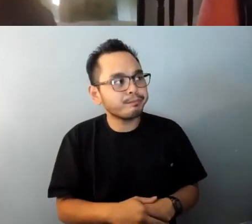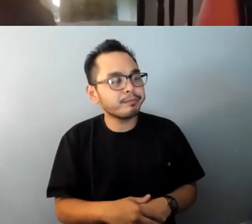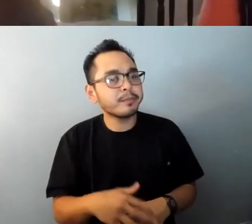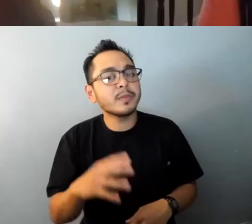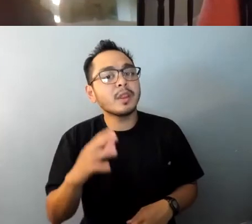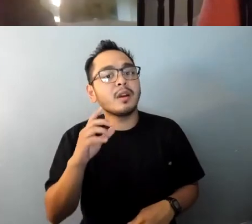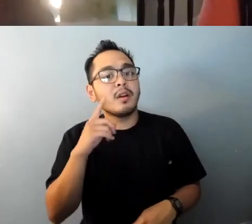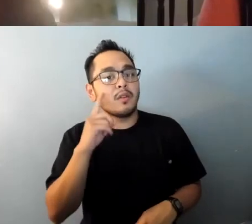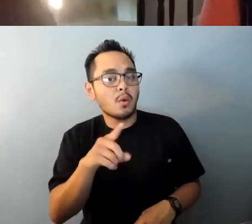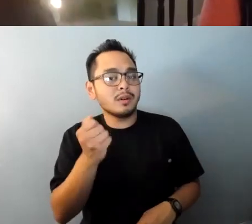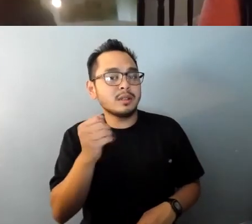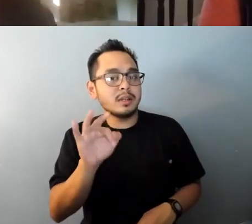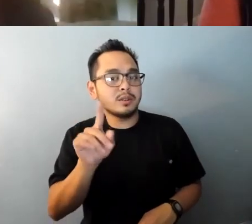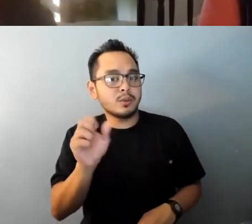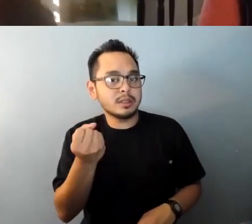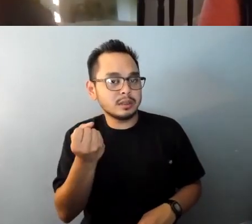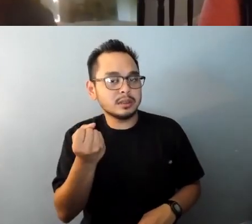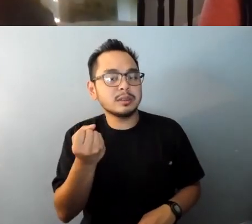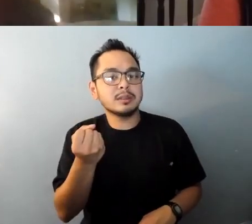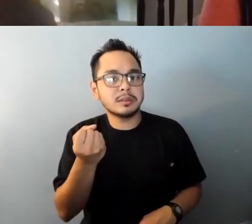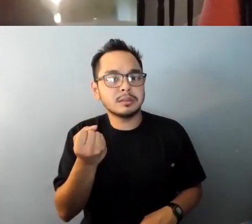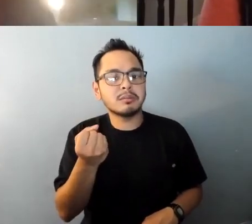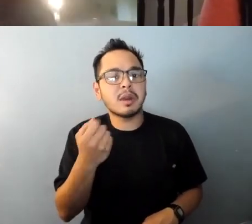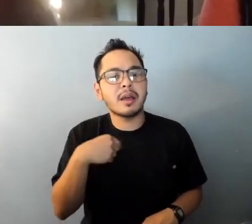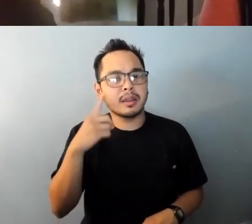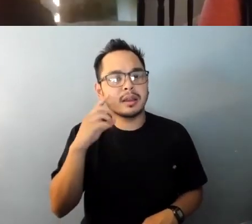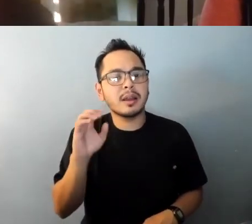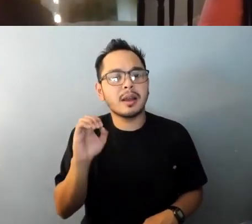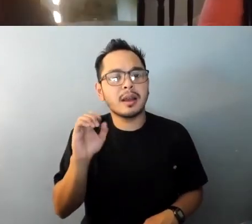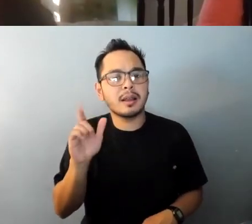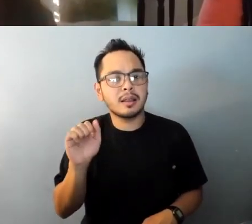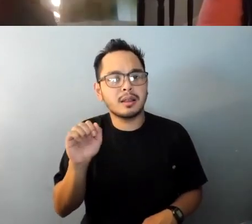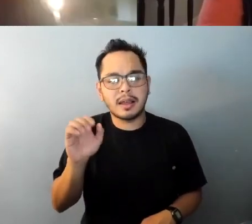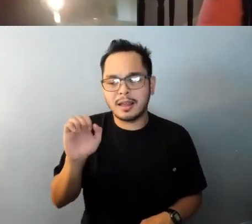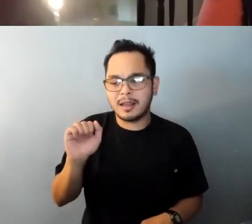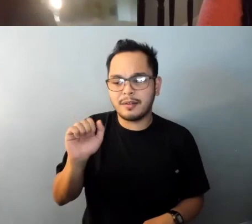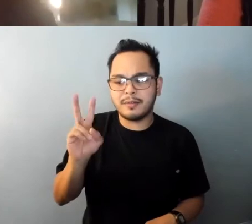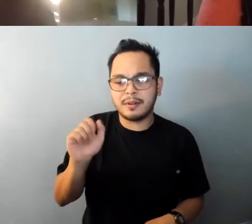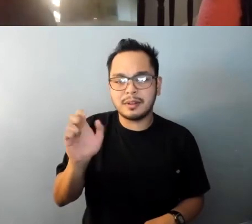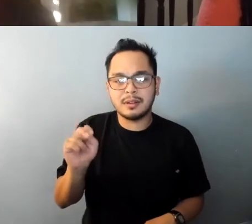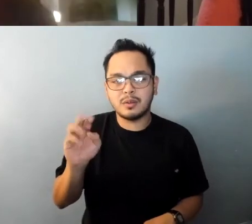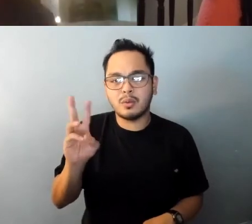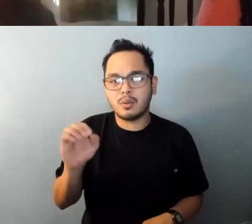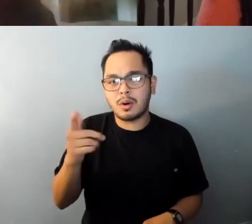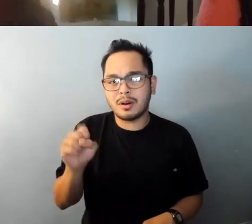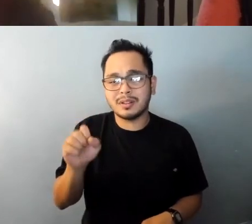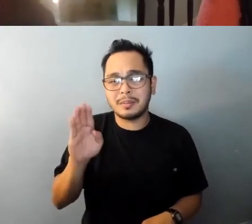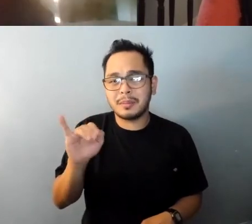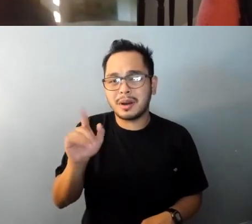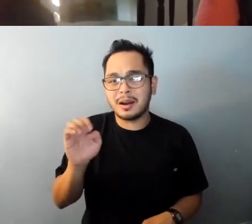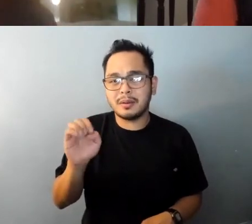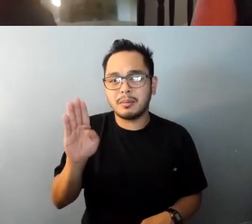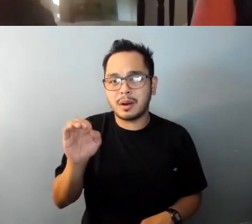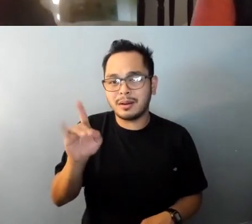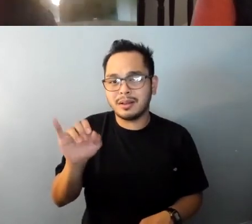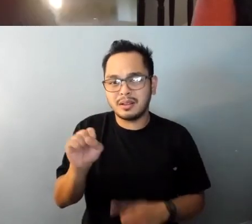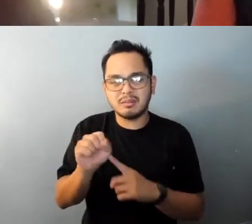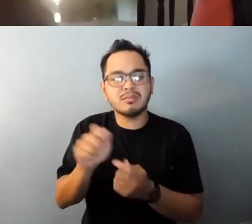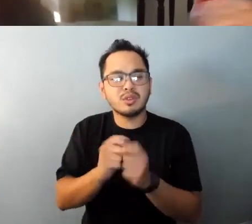say Evelyn (Name) violent bodies which was turned into the film bright young things,